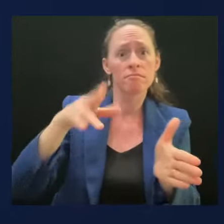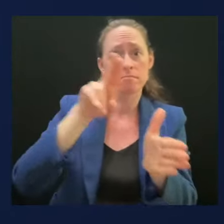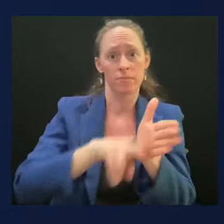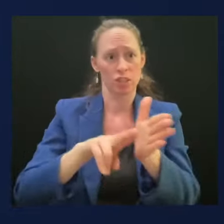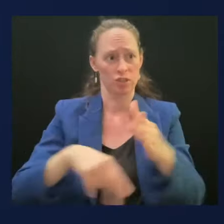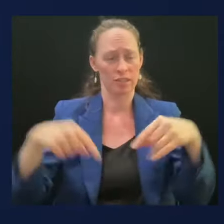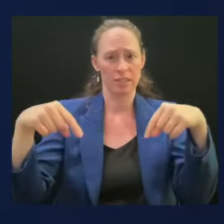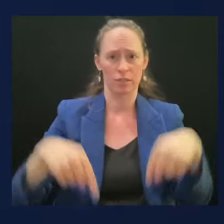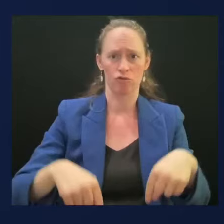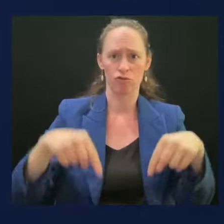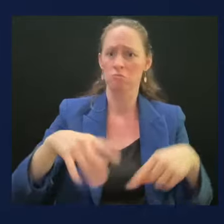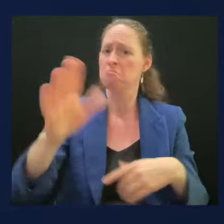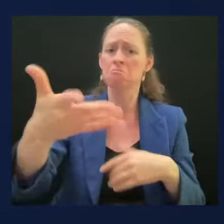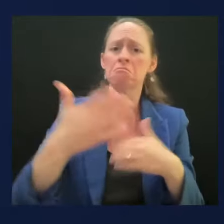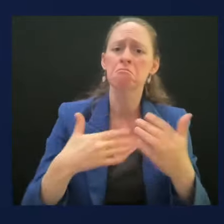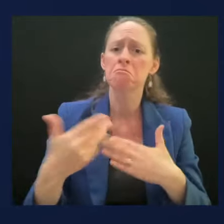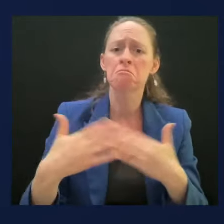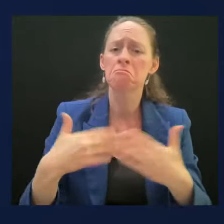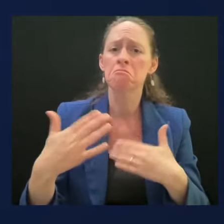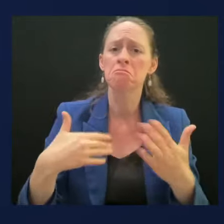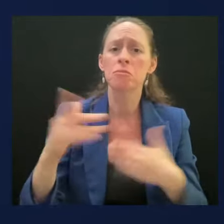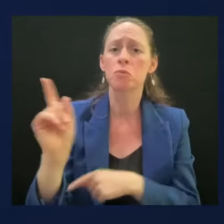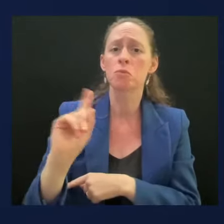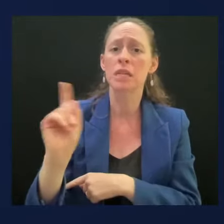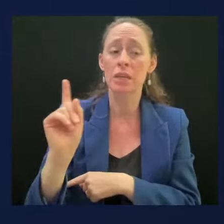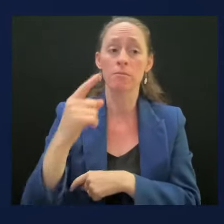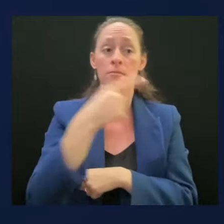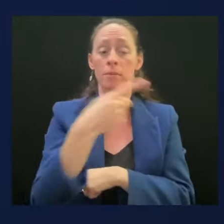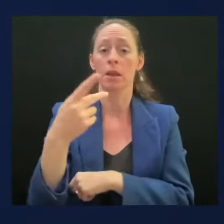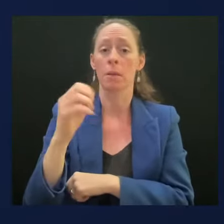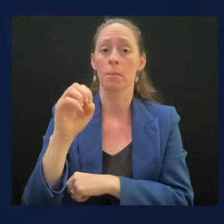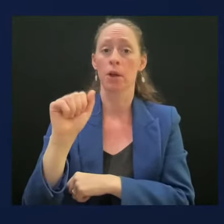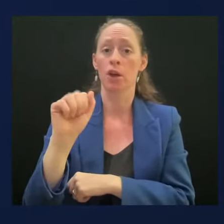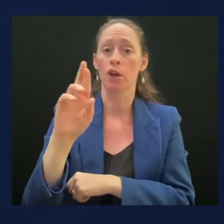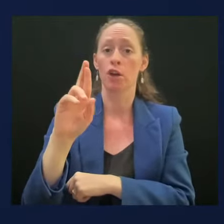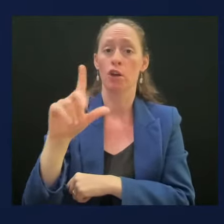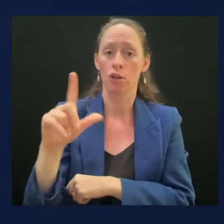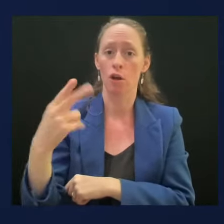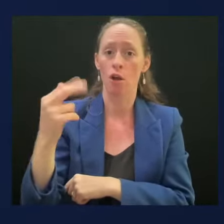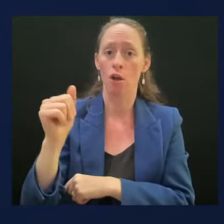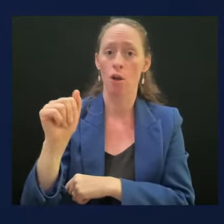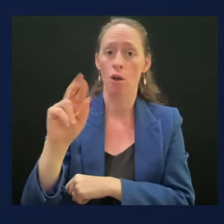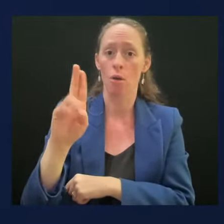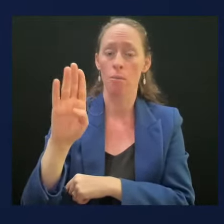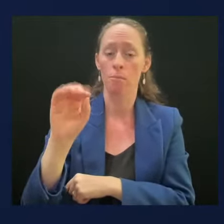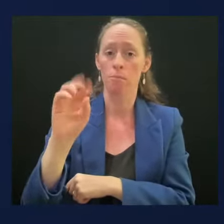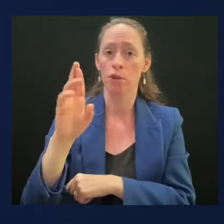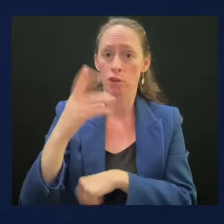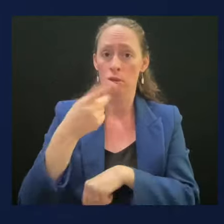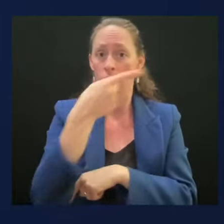enshrined outside Saint Laurent sur Mer in France, overlooking the sands of Omaha Beach.